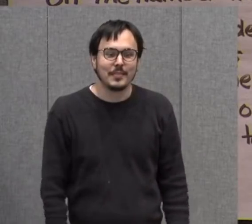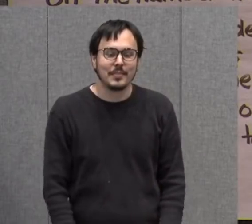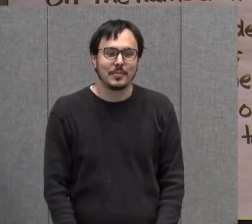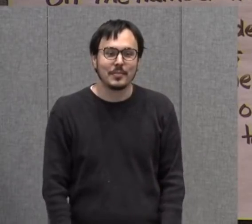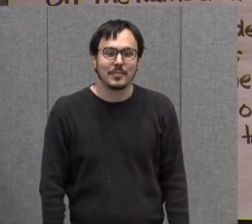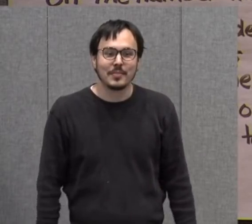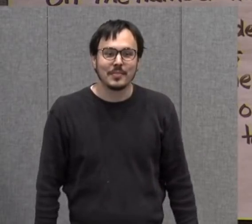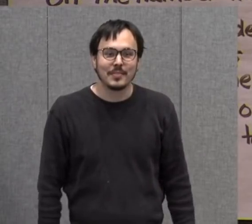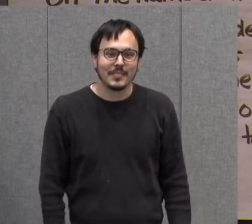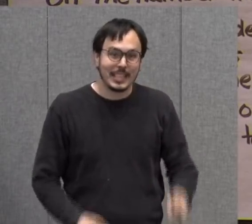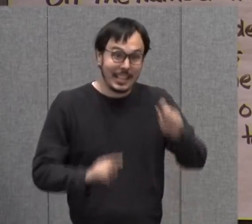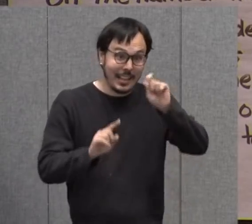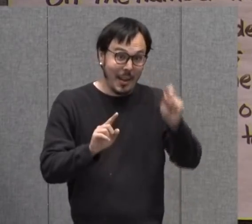Oh, my commas got a little big there.